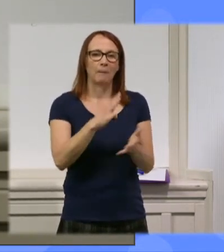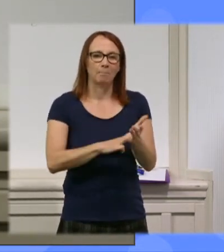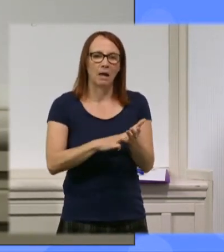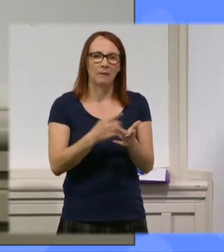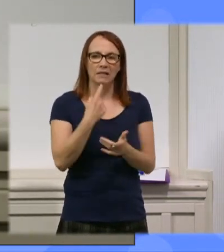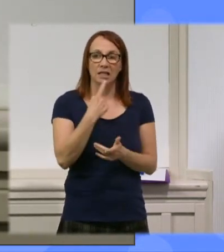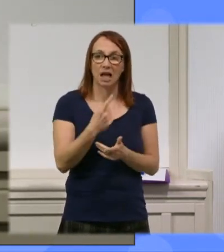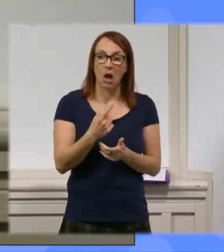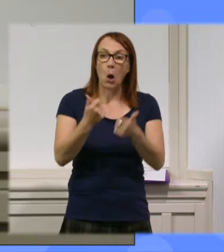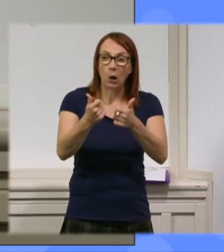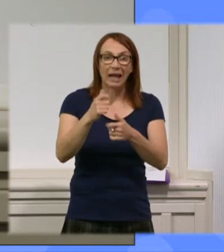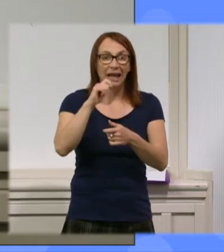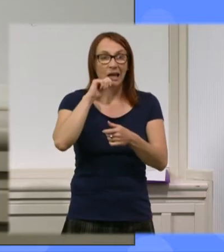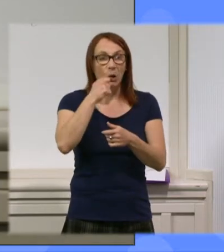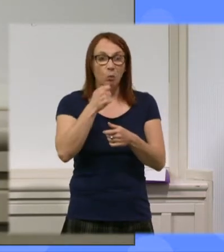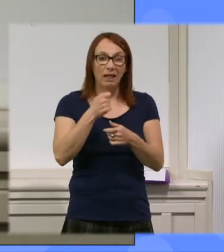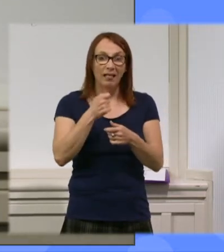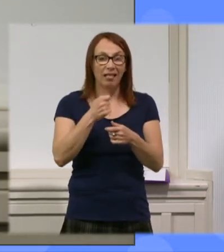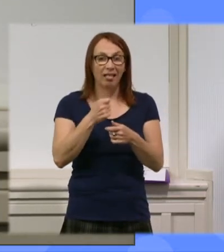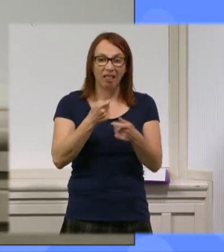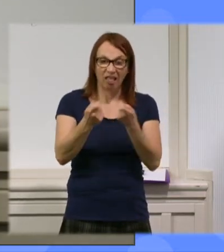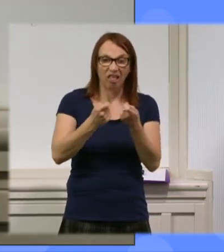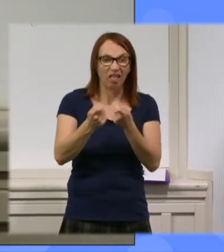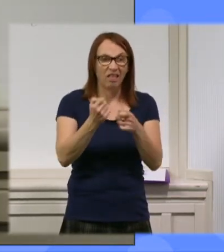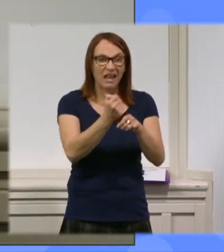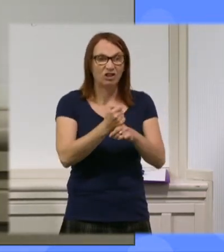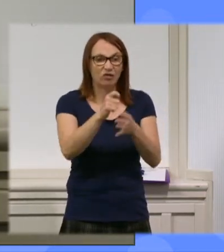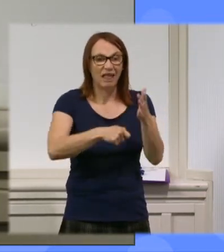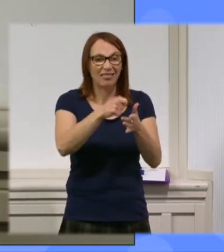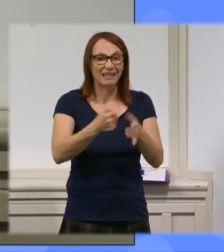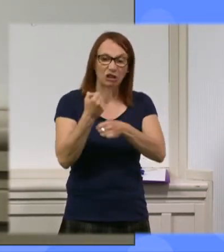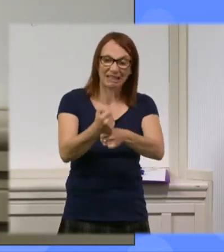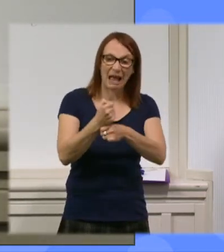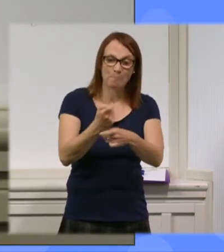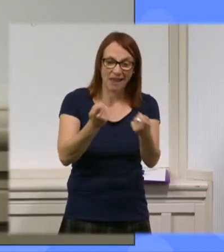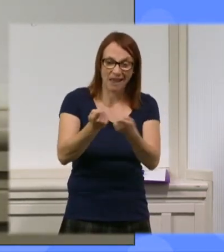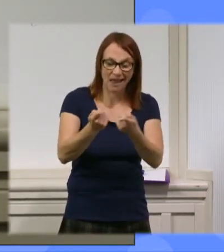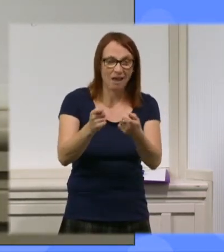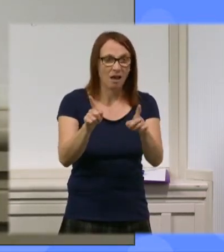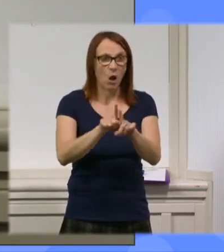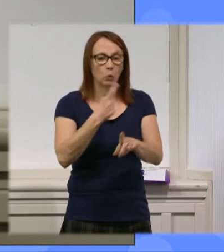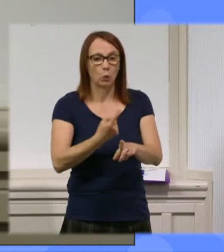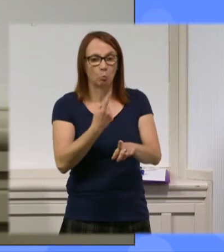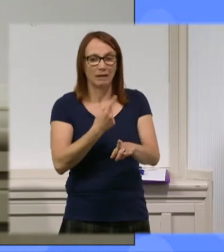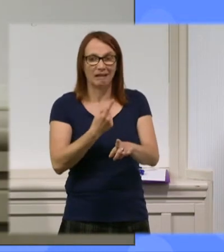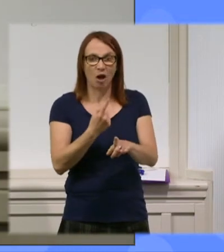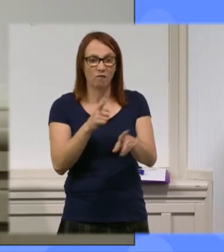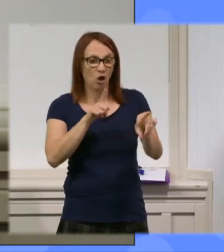general election campaign and stood for Holly Reed last time around so it's been a very steep learning curve doing politics on the side while having a day